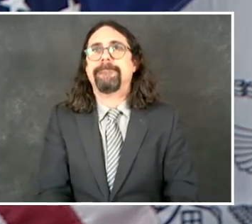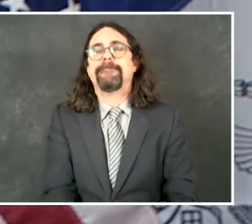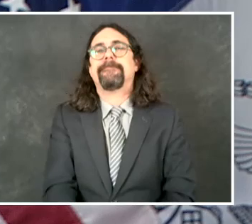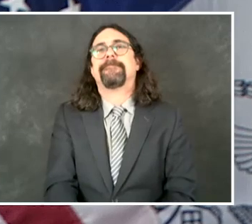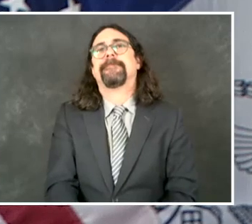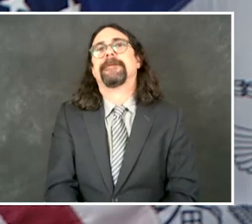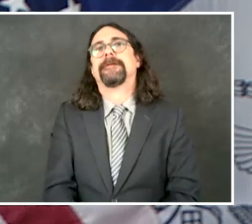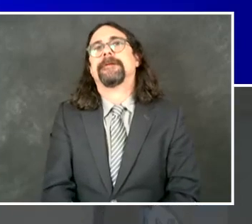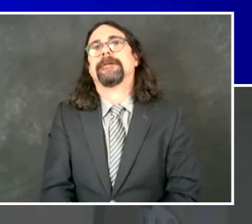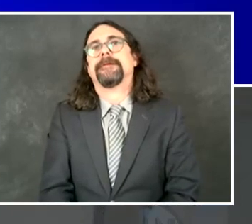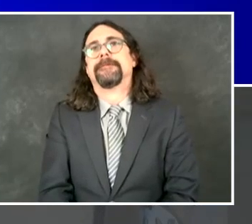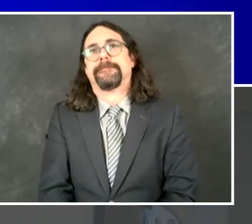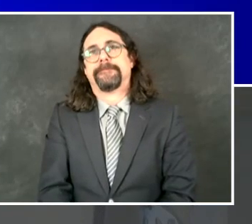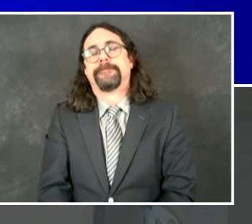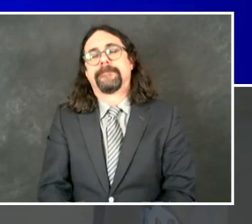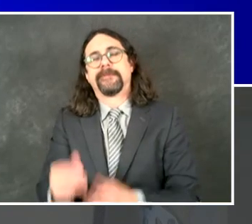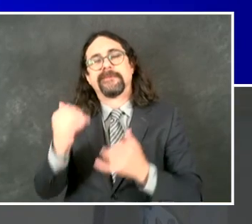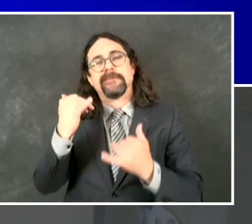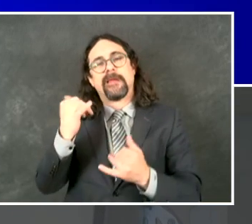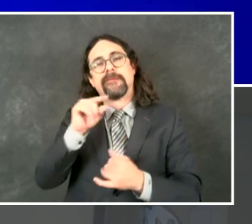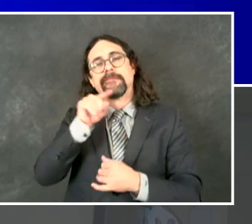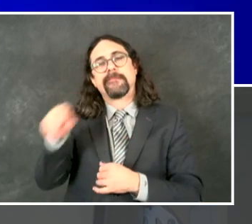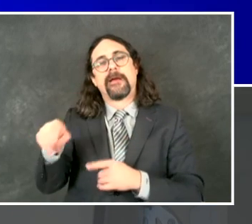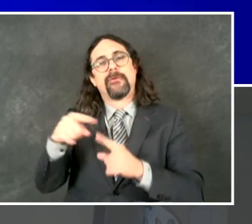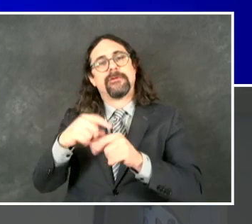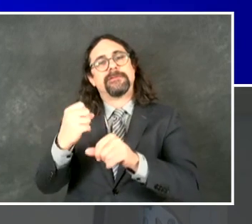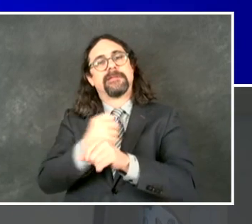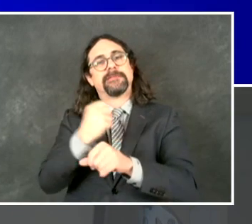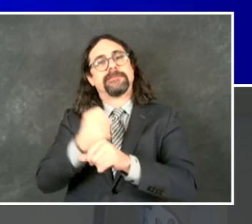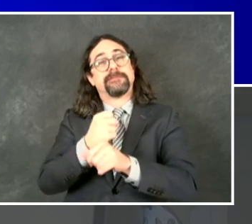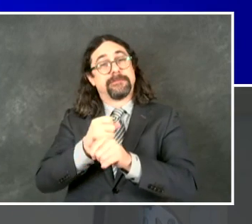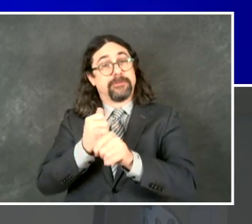LAST FEW DAYS.